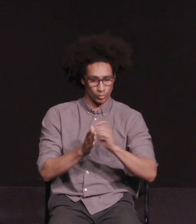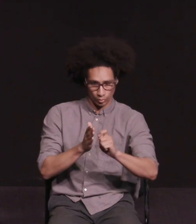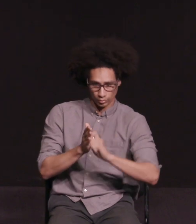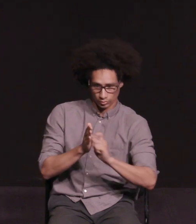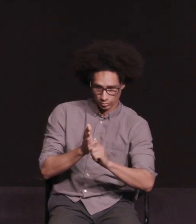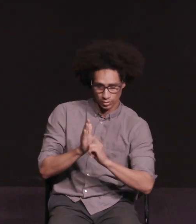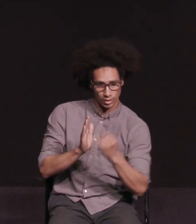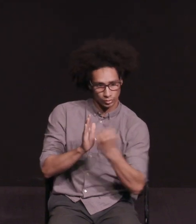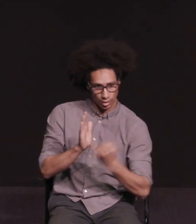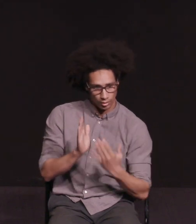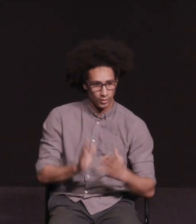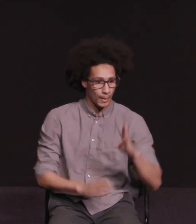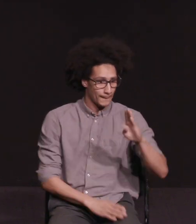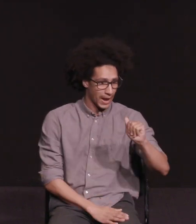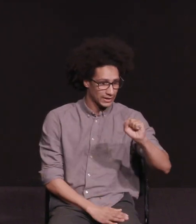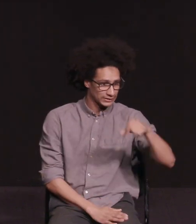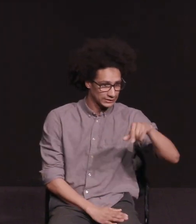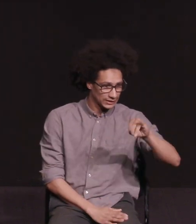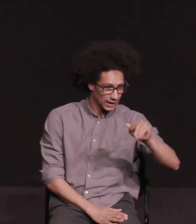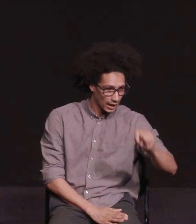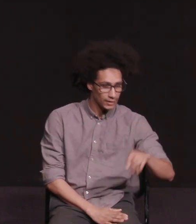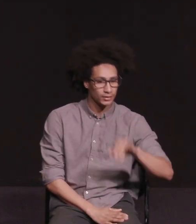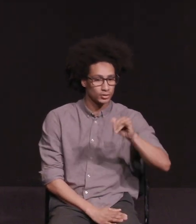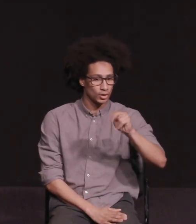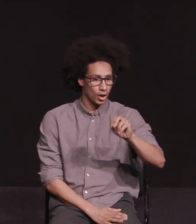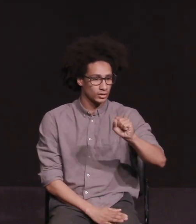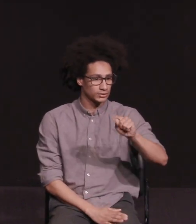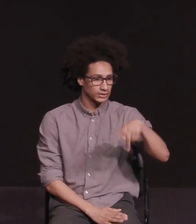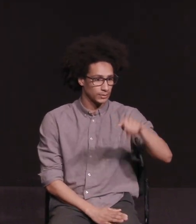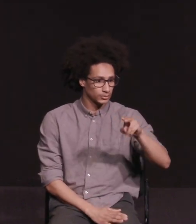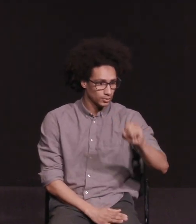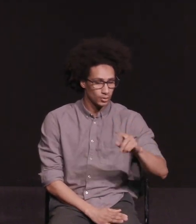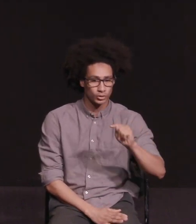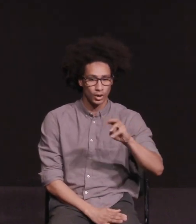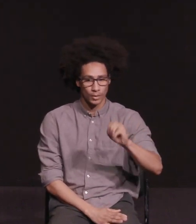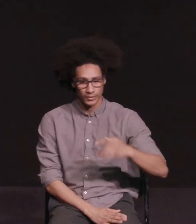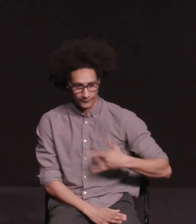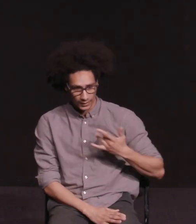Basquiat, John Steptoe, Tom Feelings, Floyd Cooper,